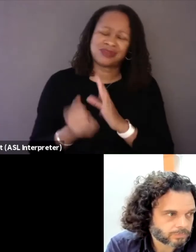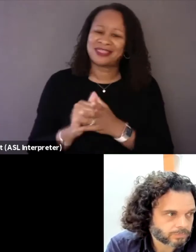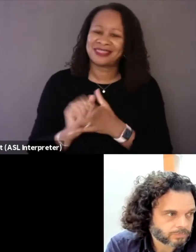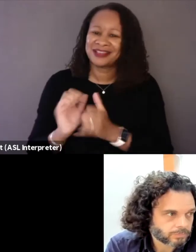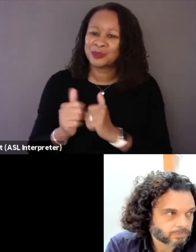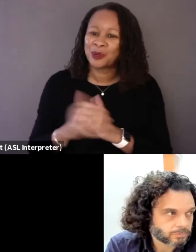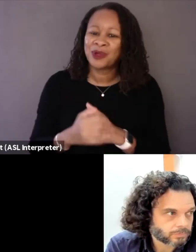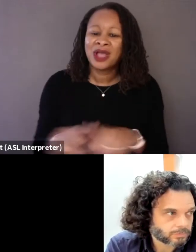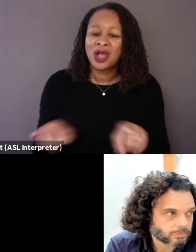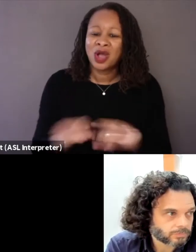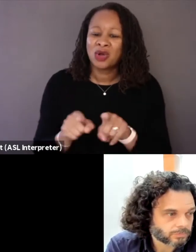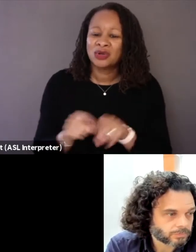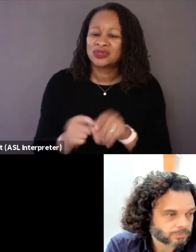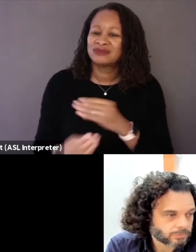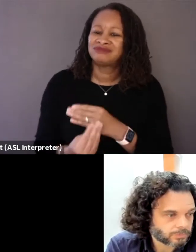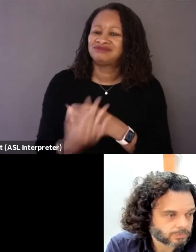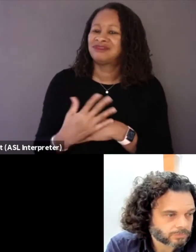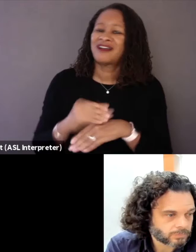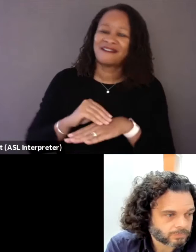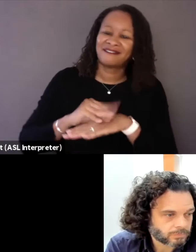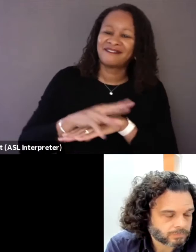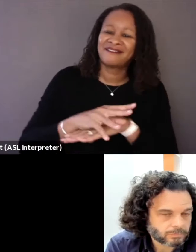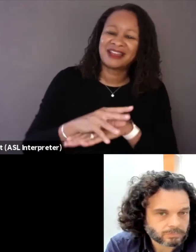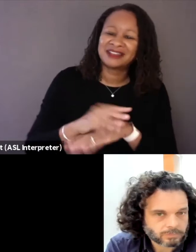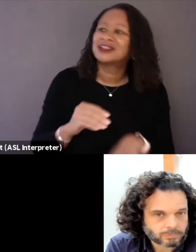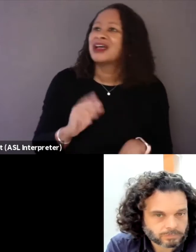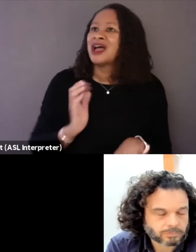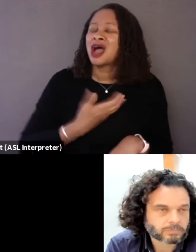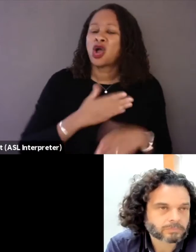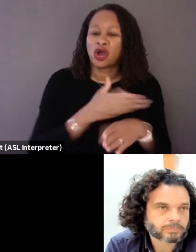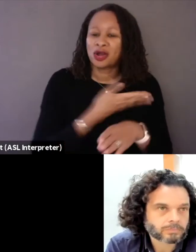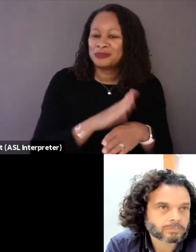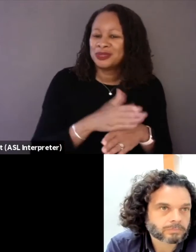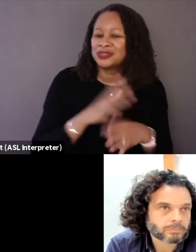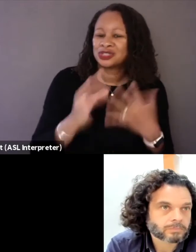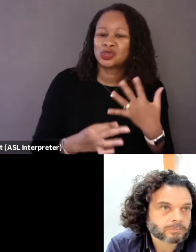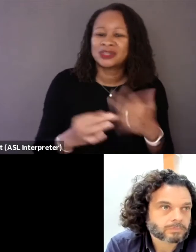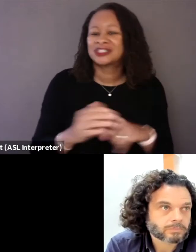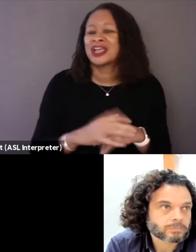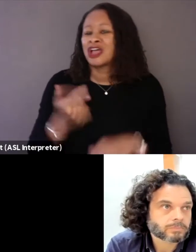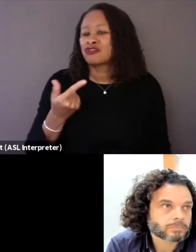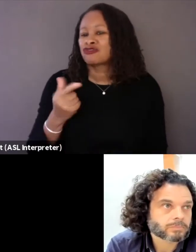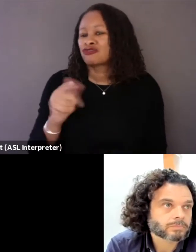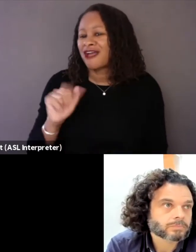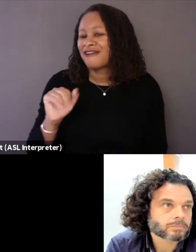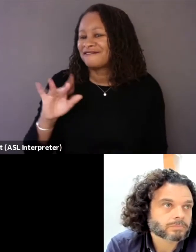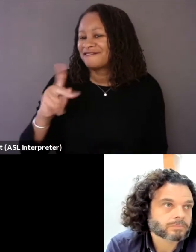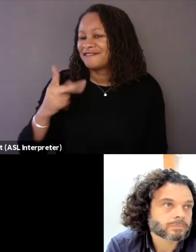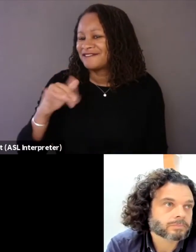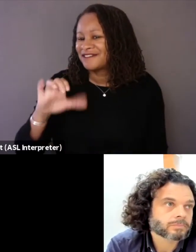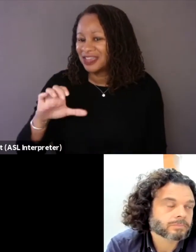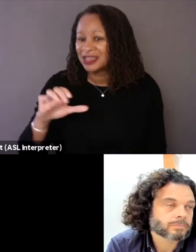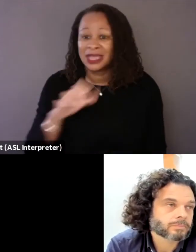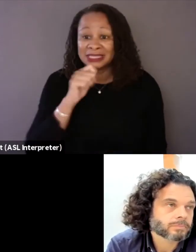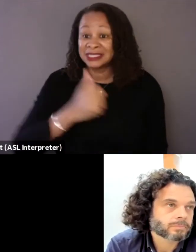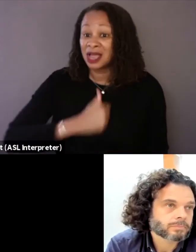affected, it affected our music choices our graphic choices. It's not, it's not apologizing, it's not requesting.